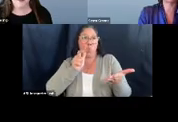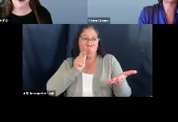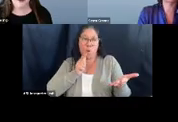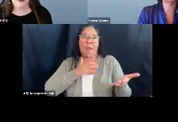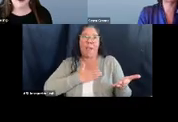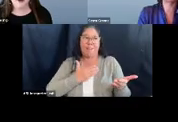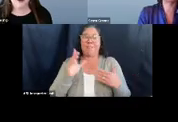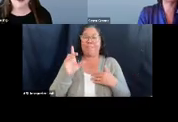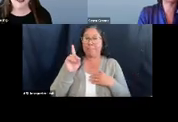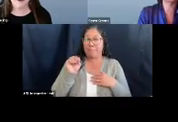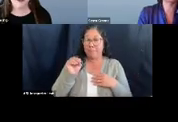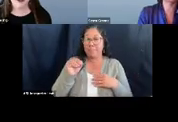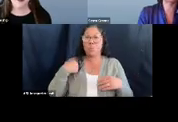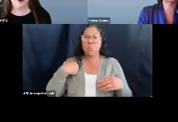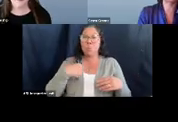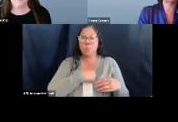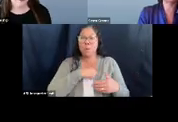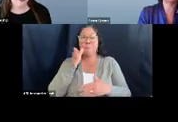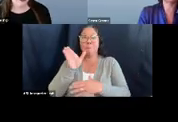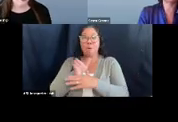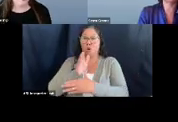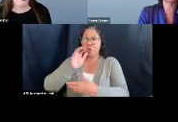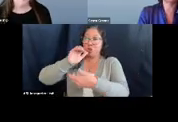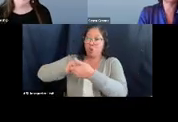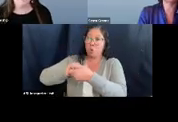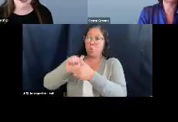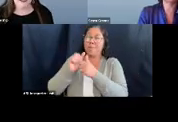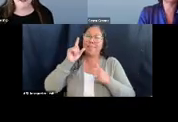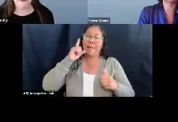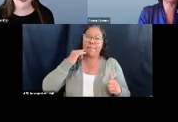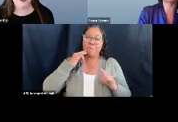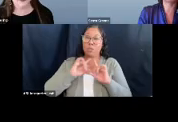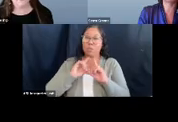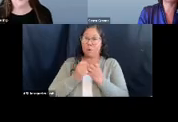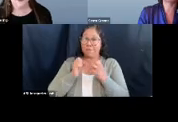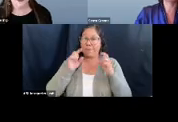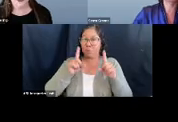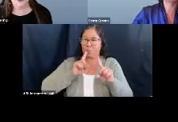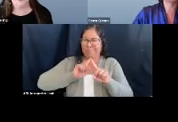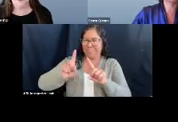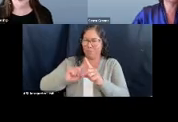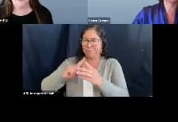We partner with the California Department of Education on a variety of initiatives and the work